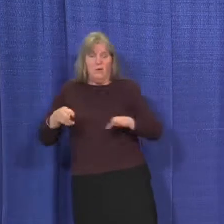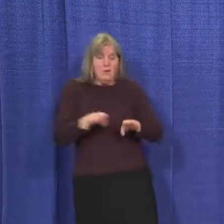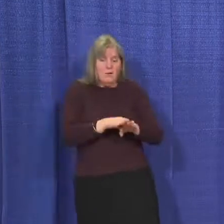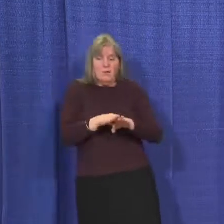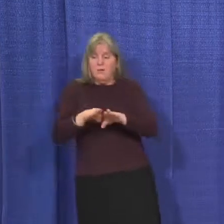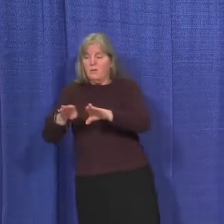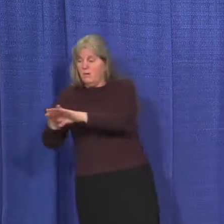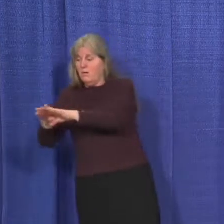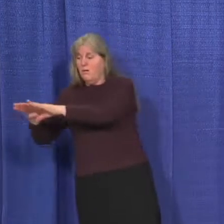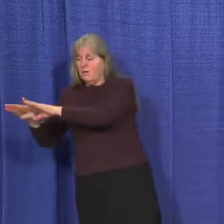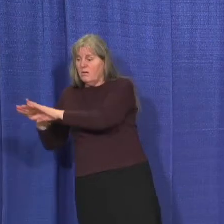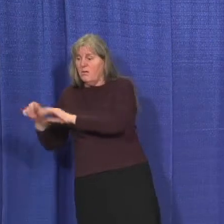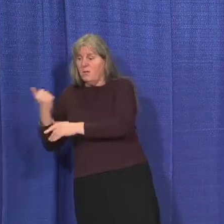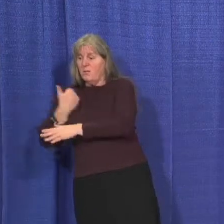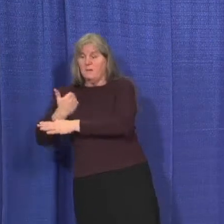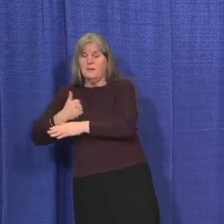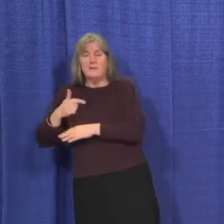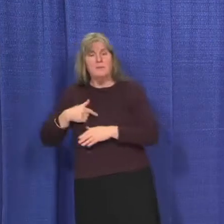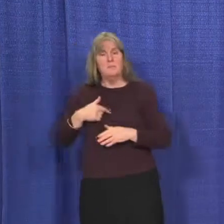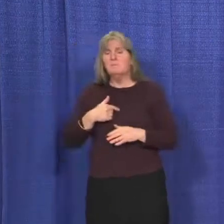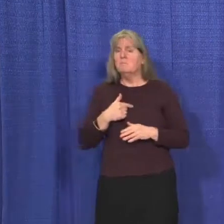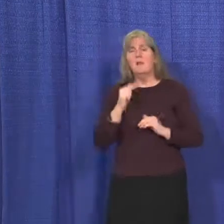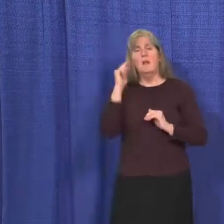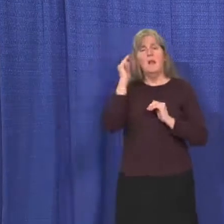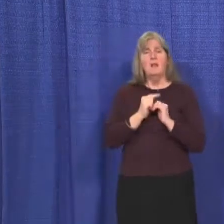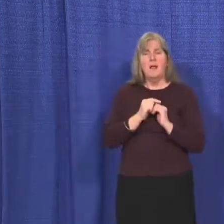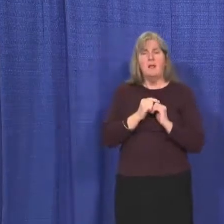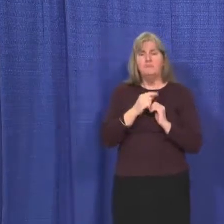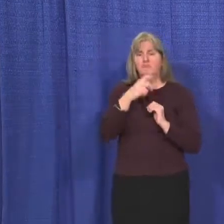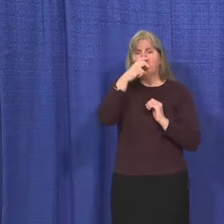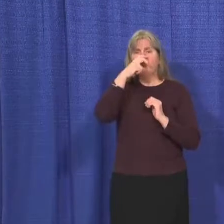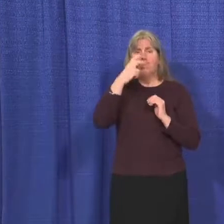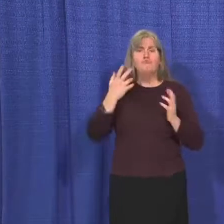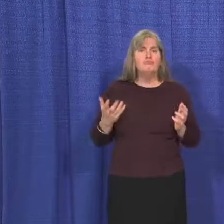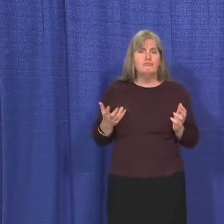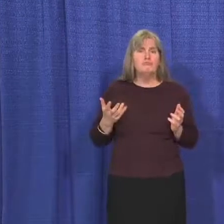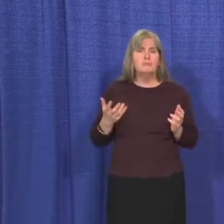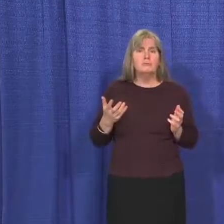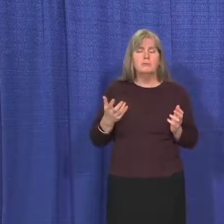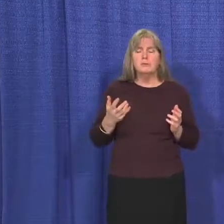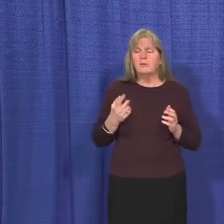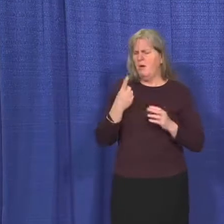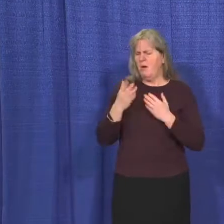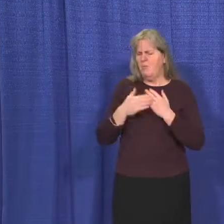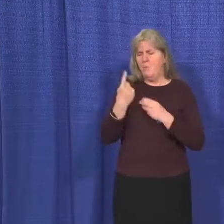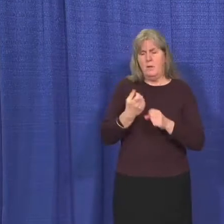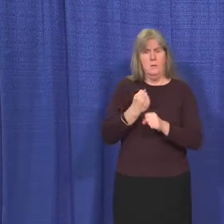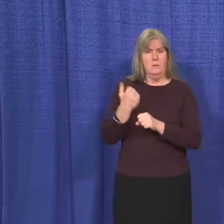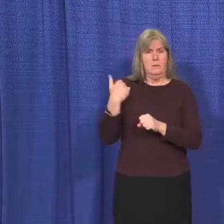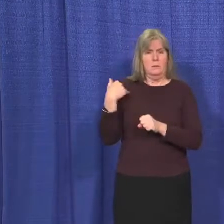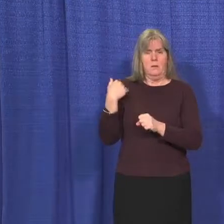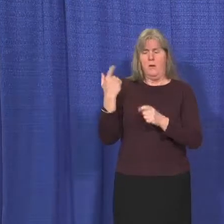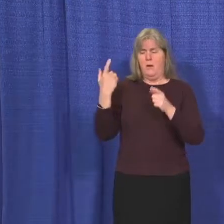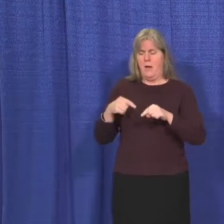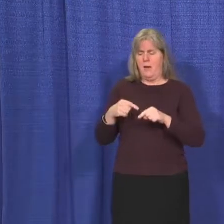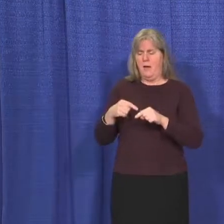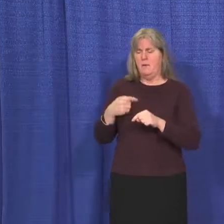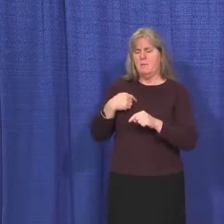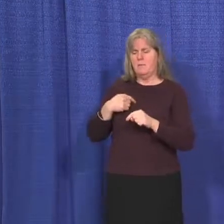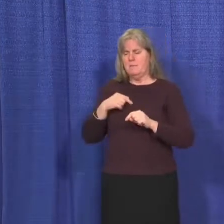lockdowns that have had to be imposed in response. Early on in the pandemic, just over a year ago, we assessed and